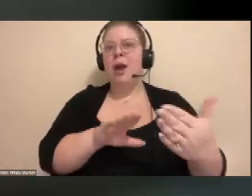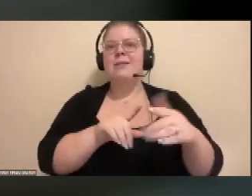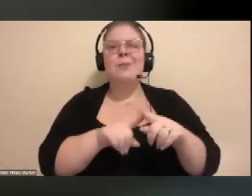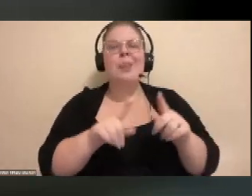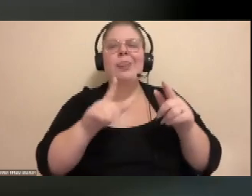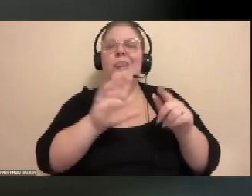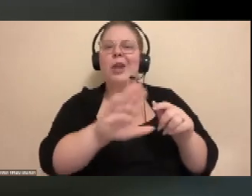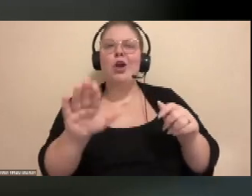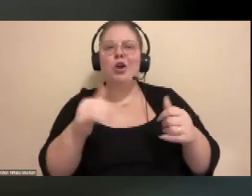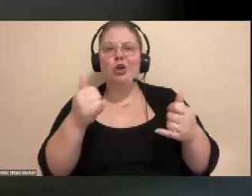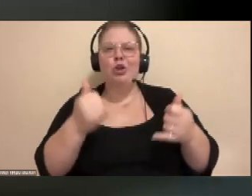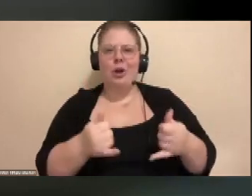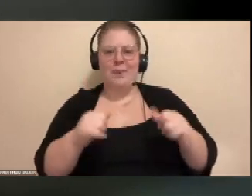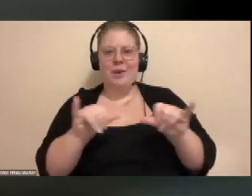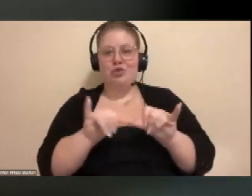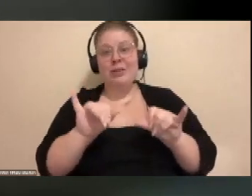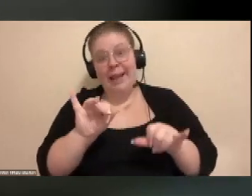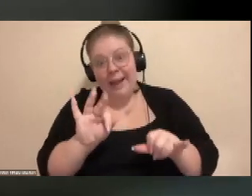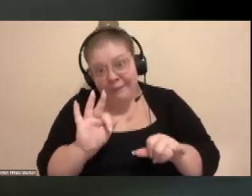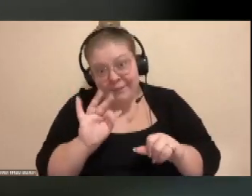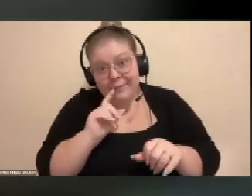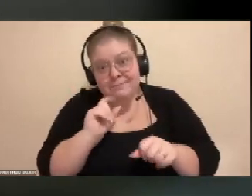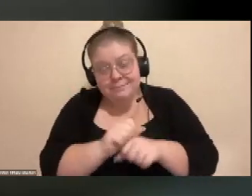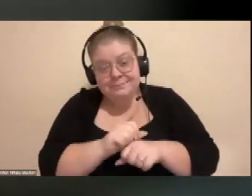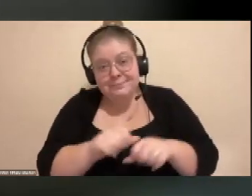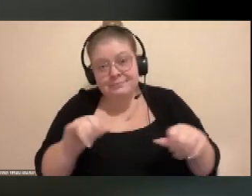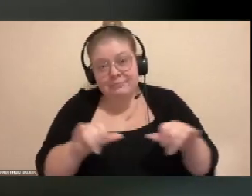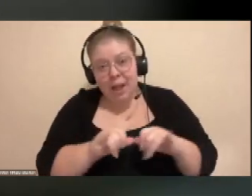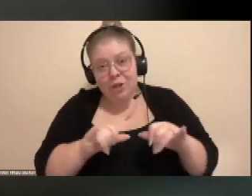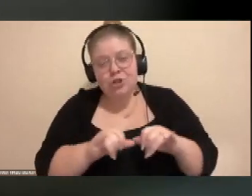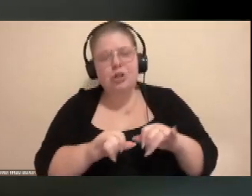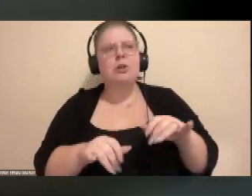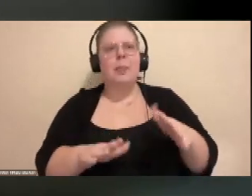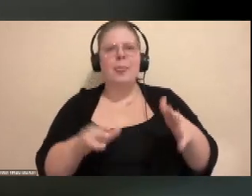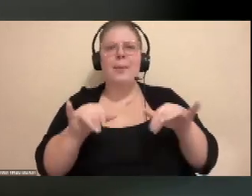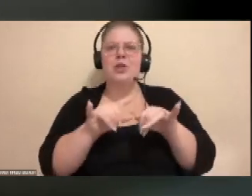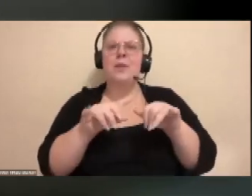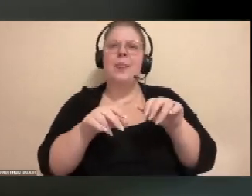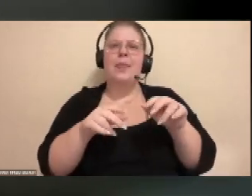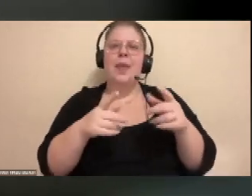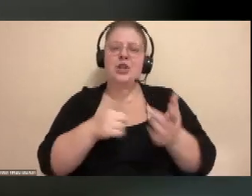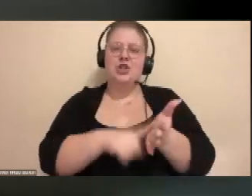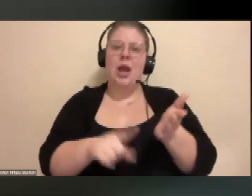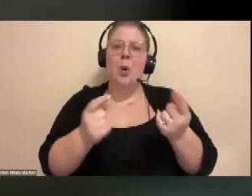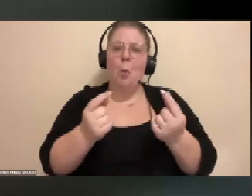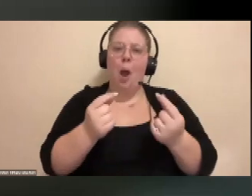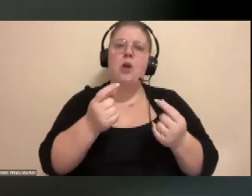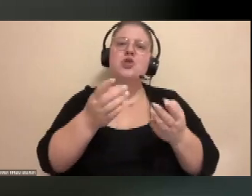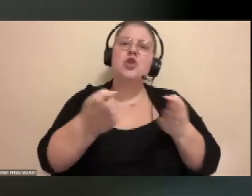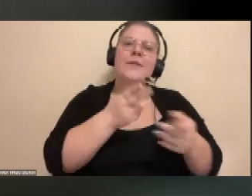if they do any measurement around it at all, is service utilization and purchase of service.